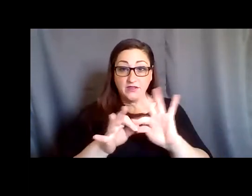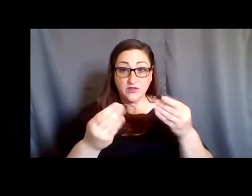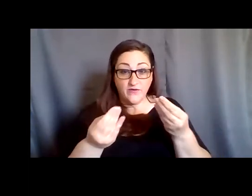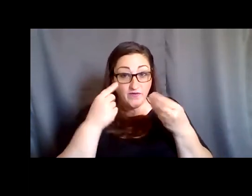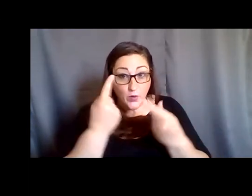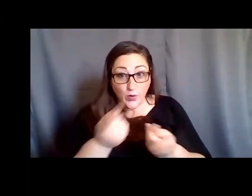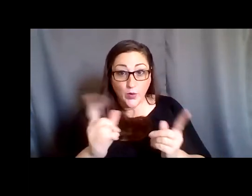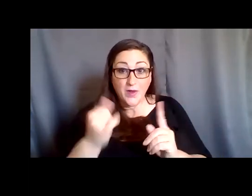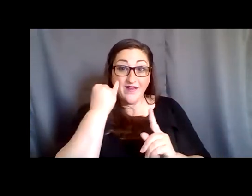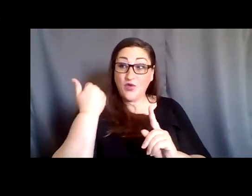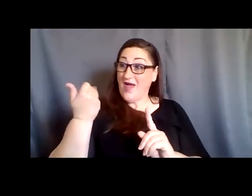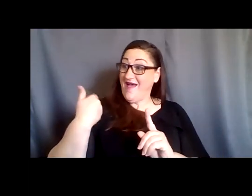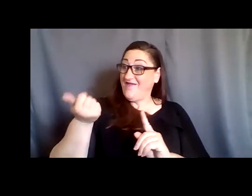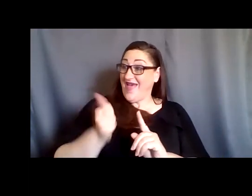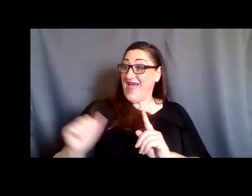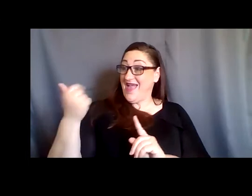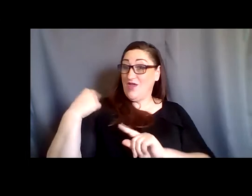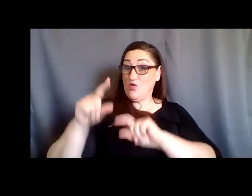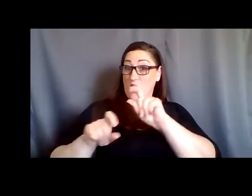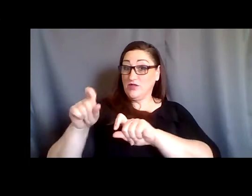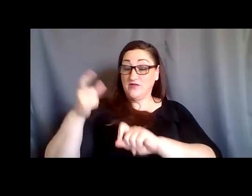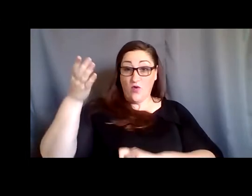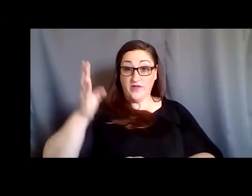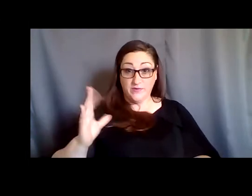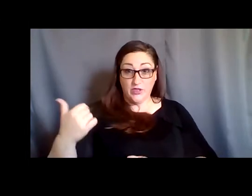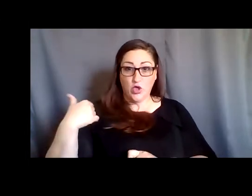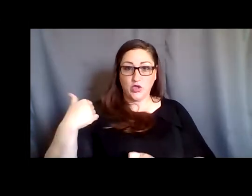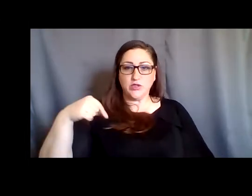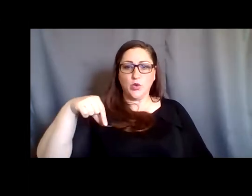please use the Q&A function located on the bottom of your screen.